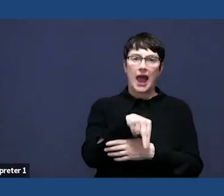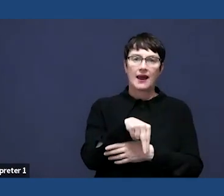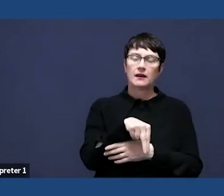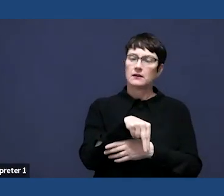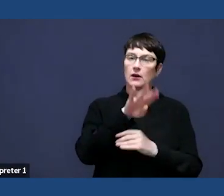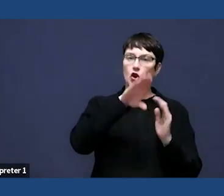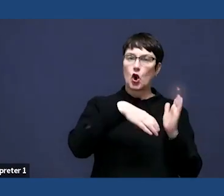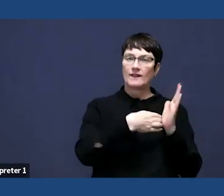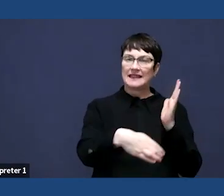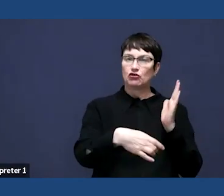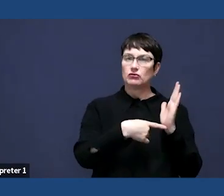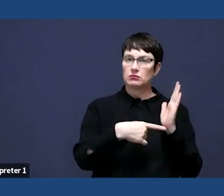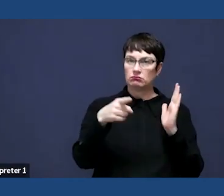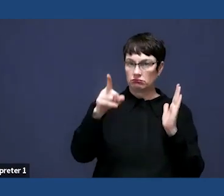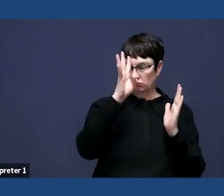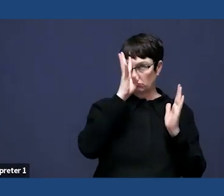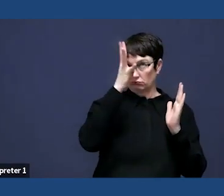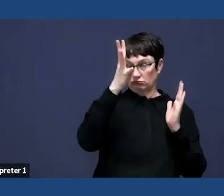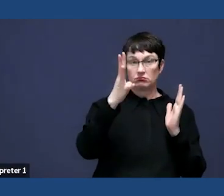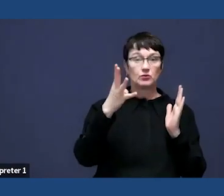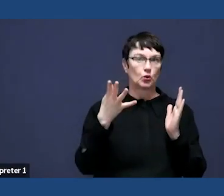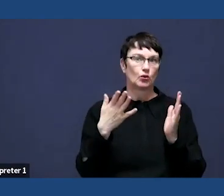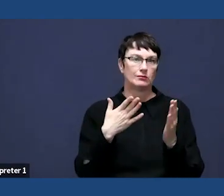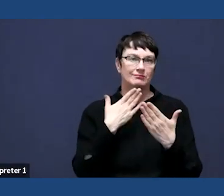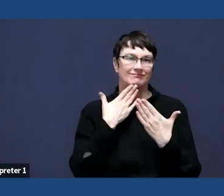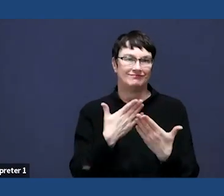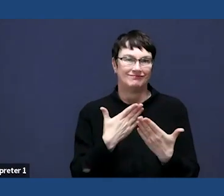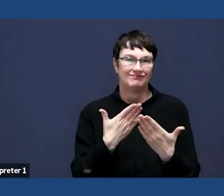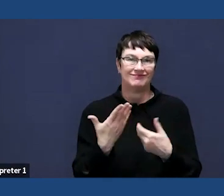I'm looking forward to hearing Axel's closings remarks.